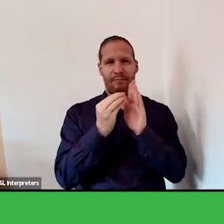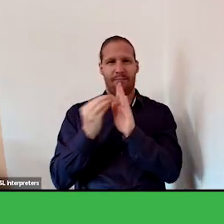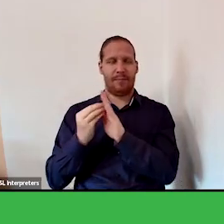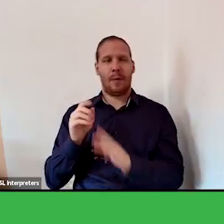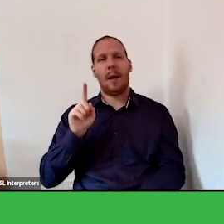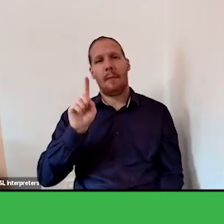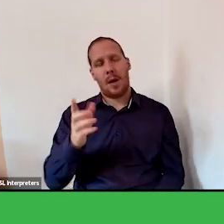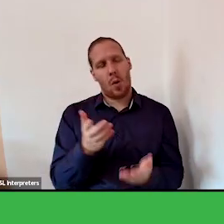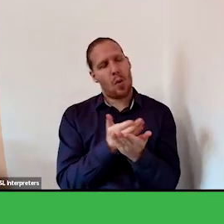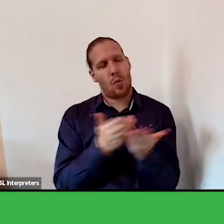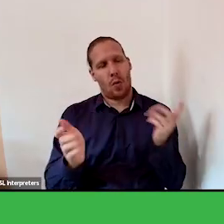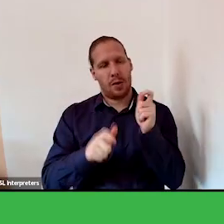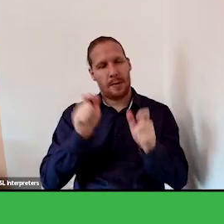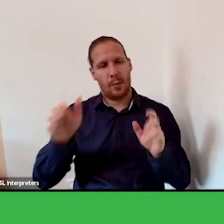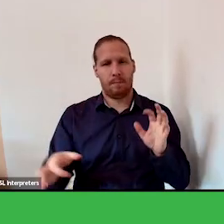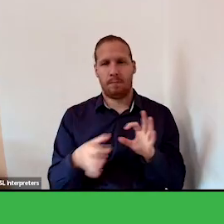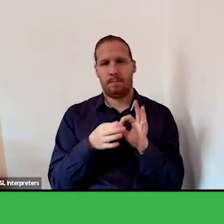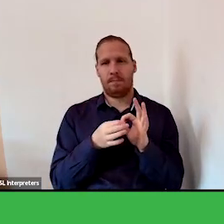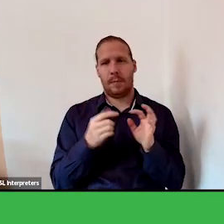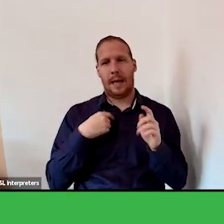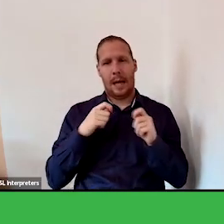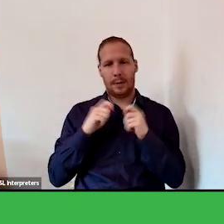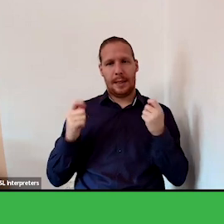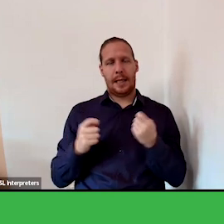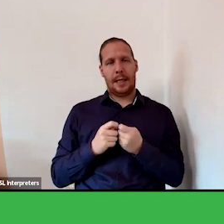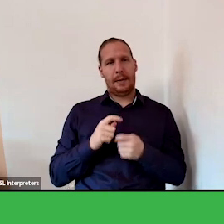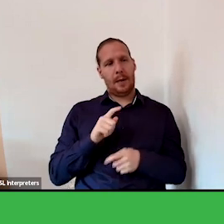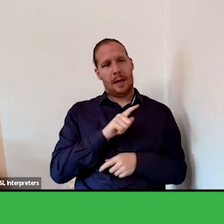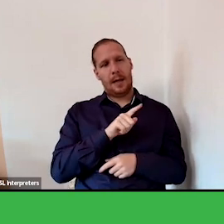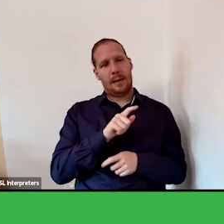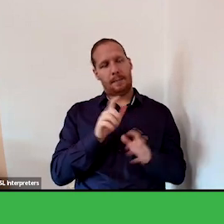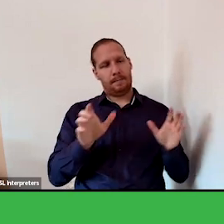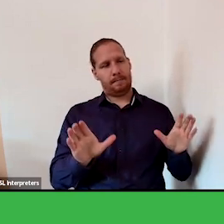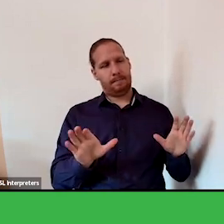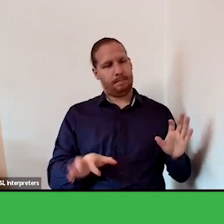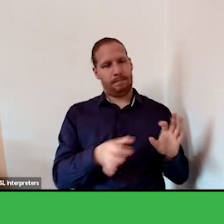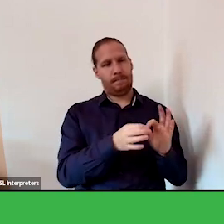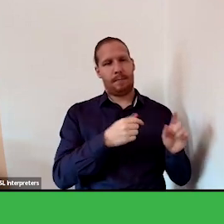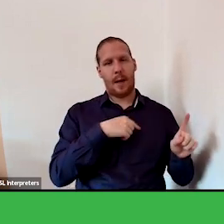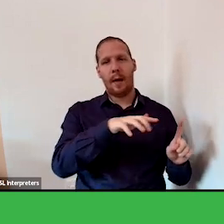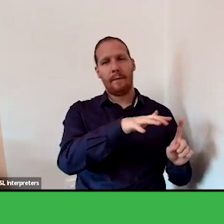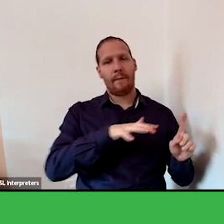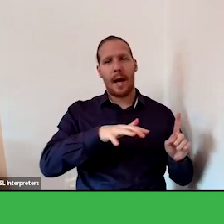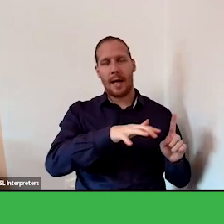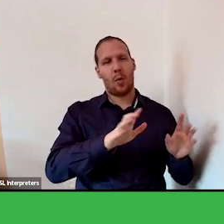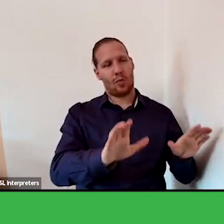with our cohort our Rangatahi, our Whanau, and to keep those relationships strong. And this is inevitably a big,